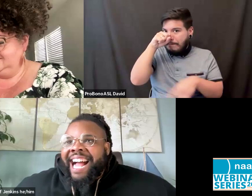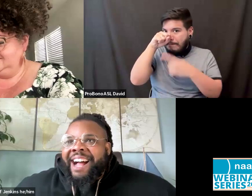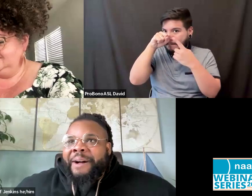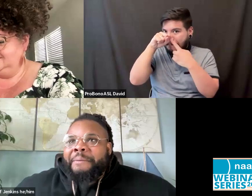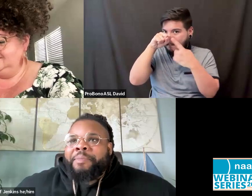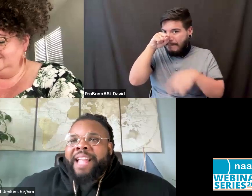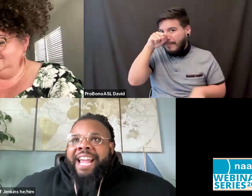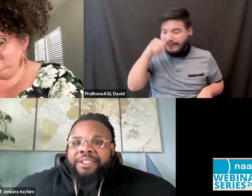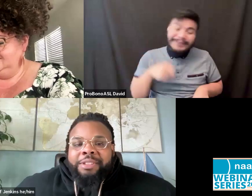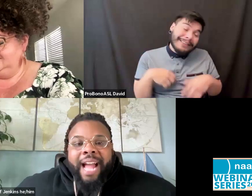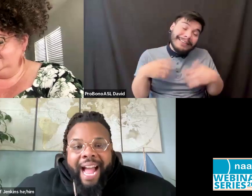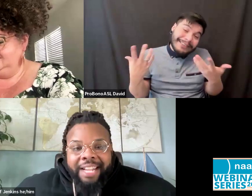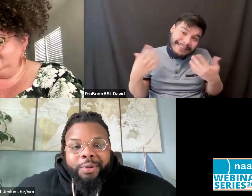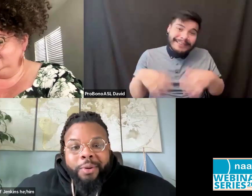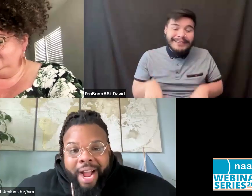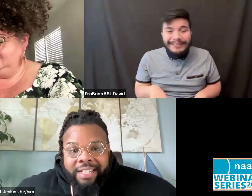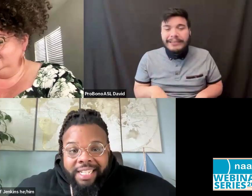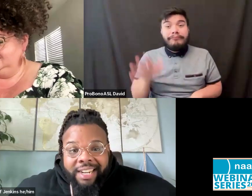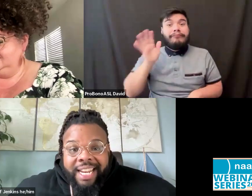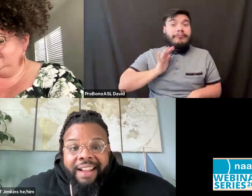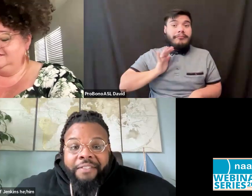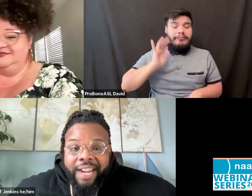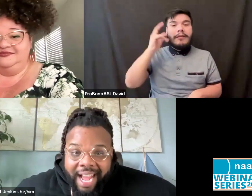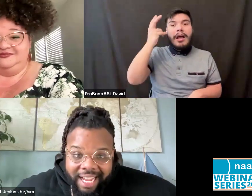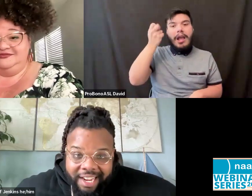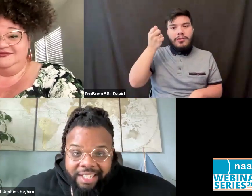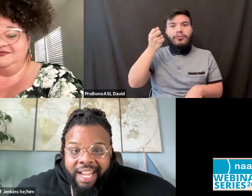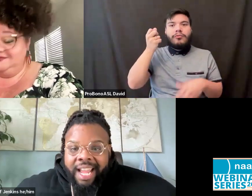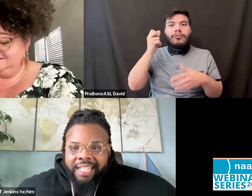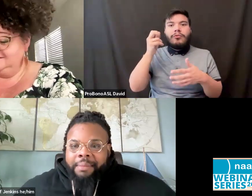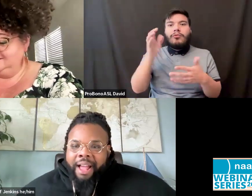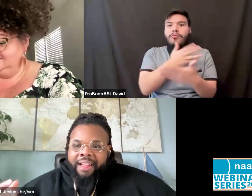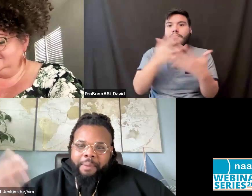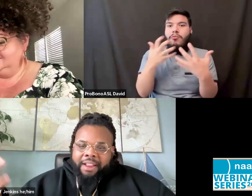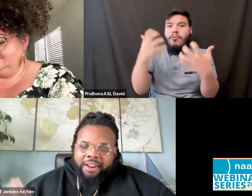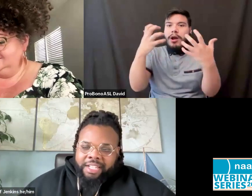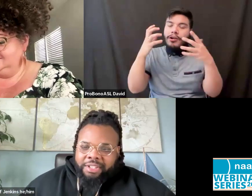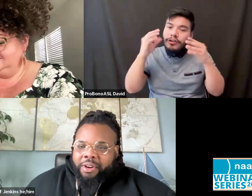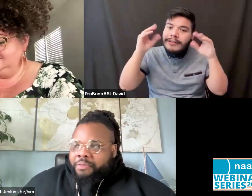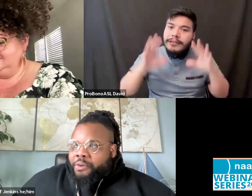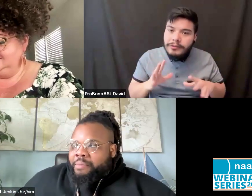Ah, I used to be a high school choir teacher. I did that for nine years, and so we all have probably heard the story before.